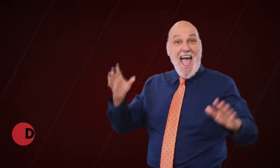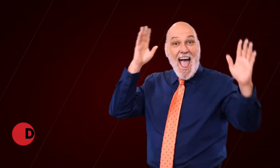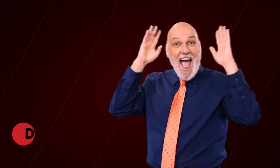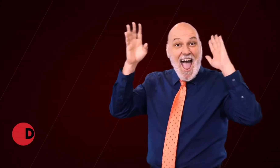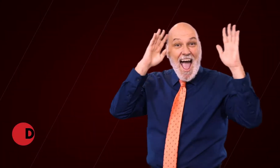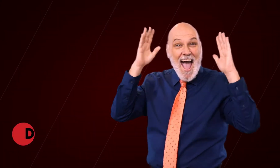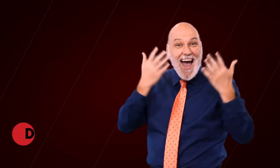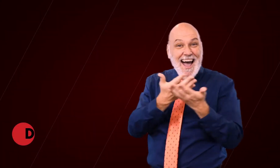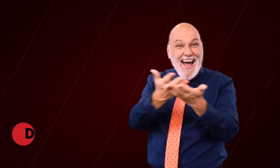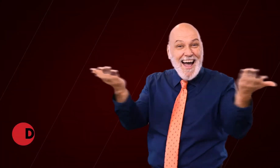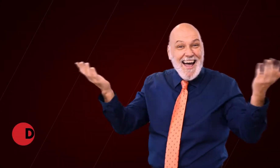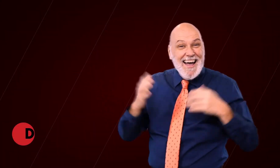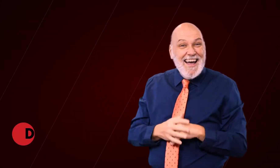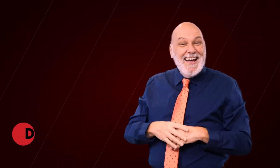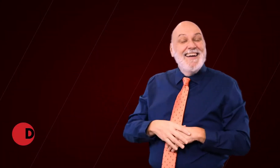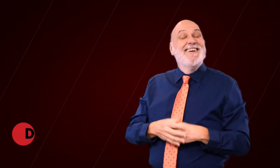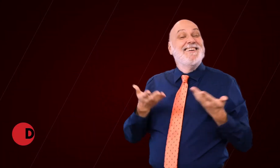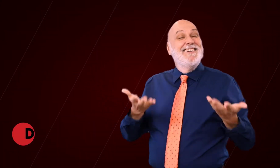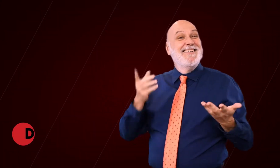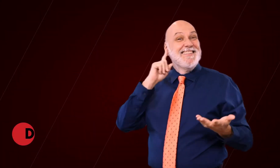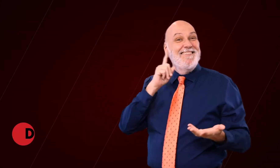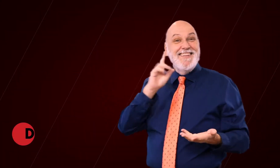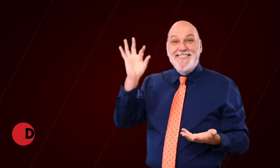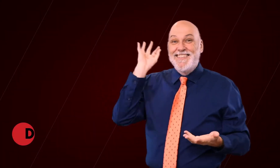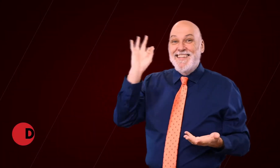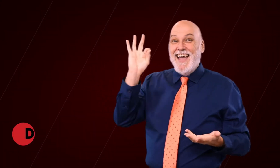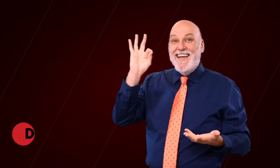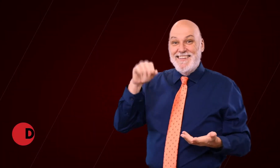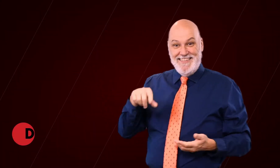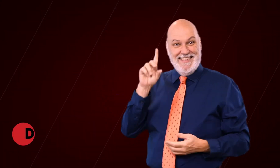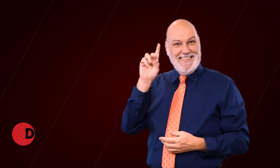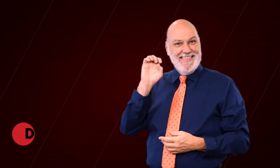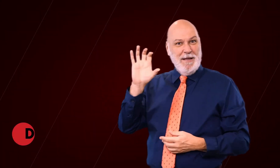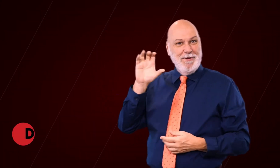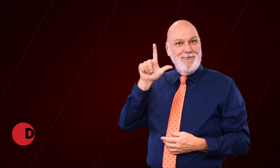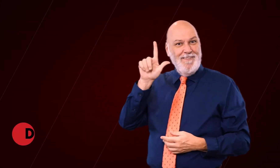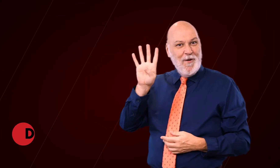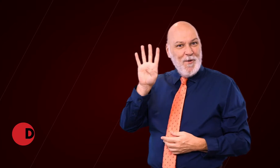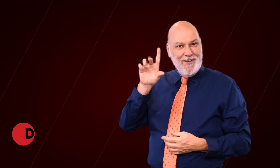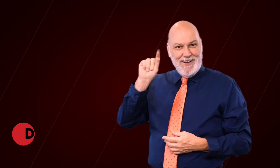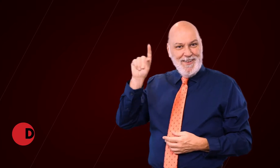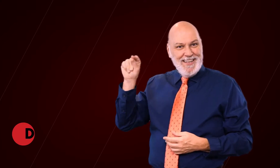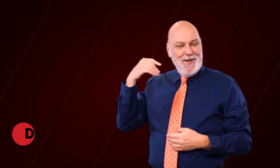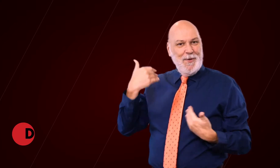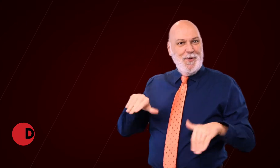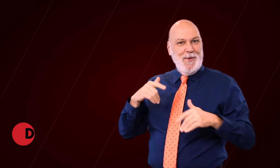[Anselmo]: Hello! This is DeafDots for 24 December 2020.